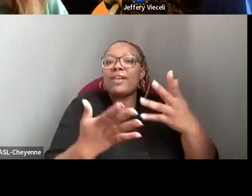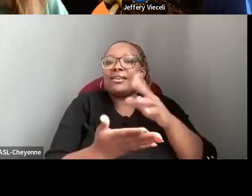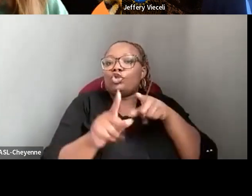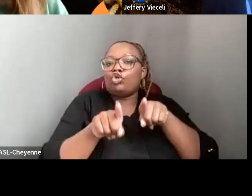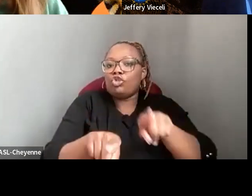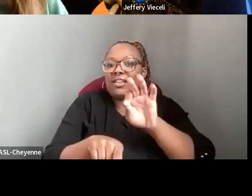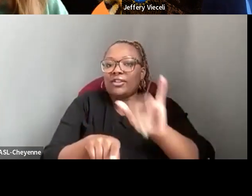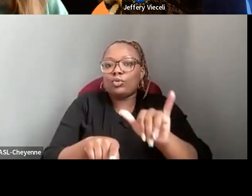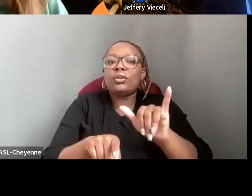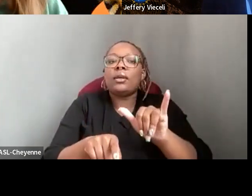So it is there.